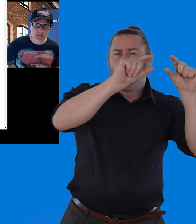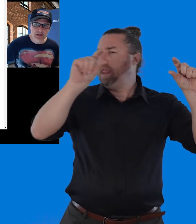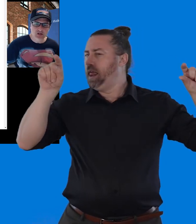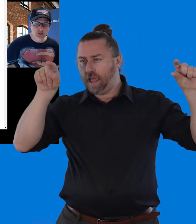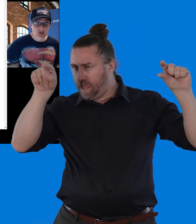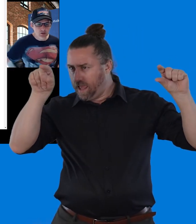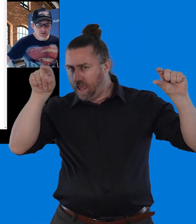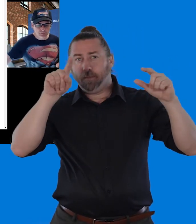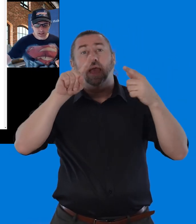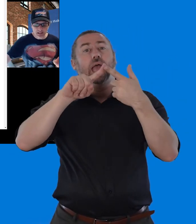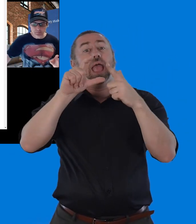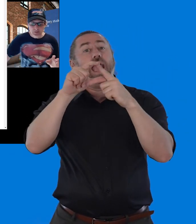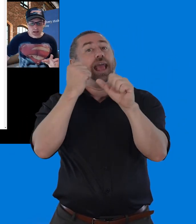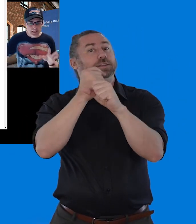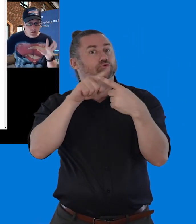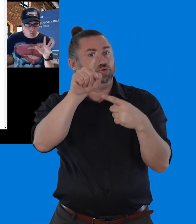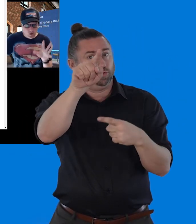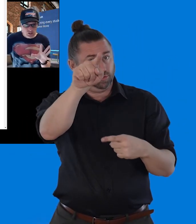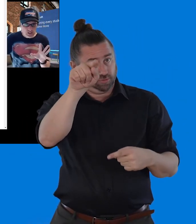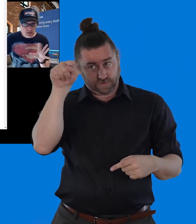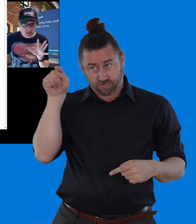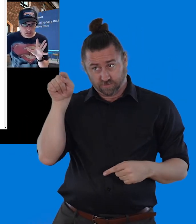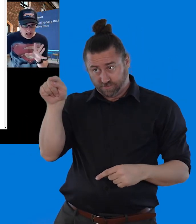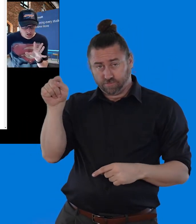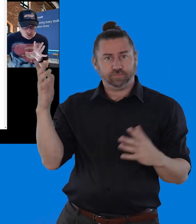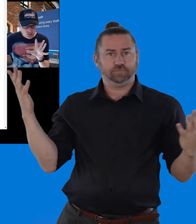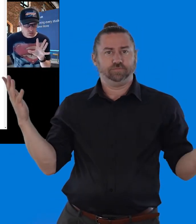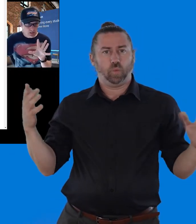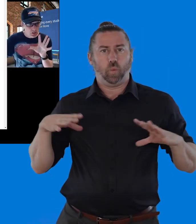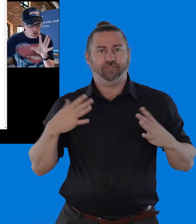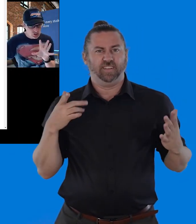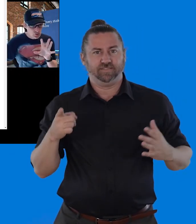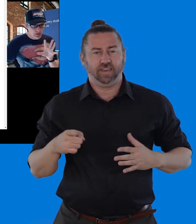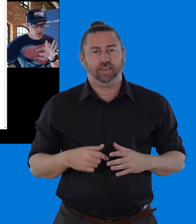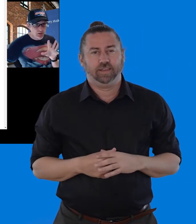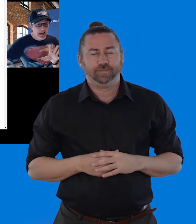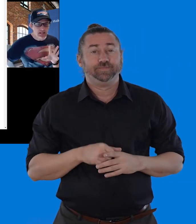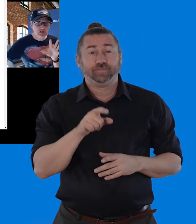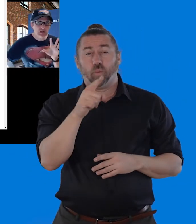and that turns on Immersive Reader. Now, I wanna just share a little gotcha with you in case